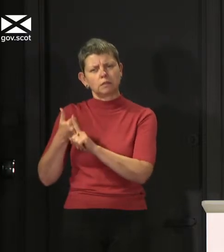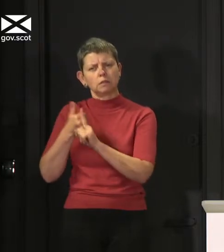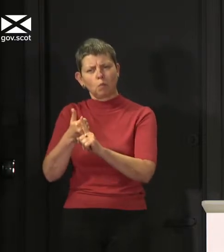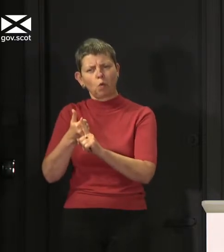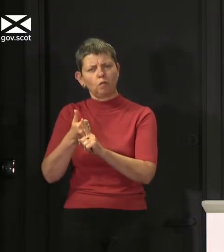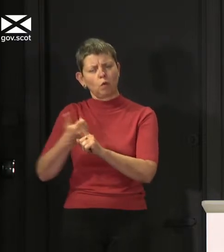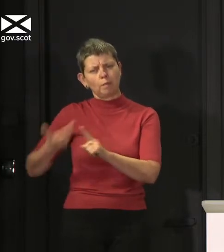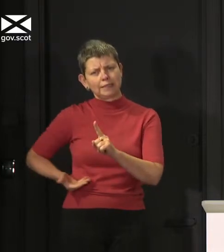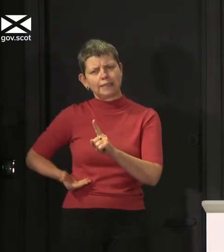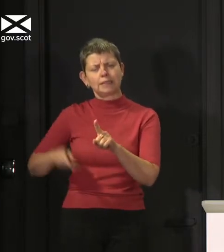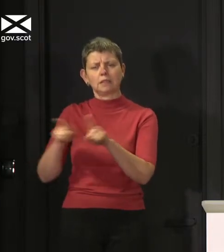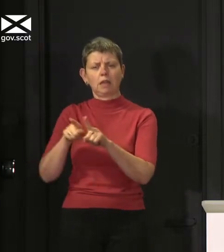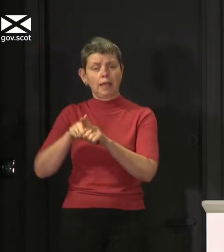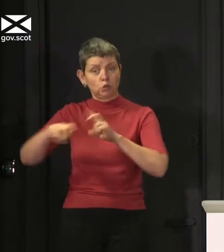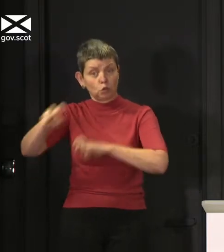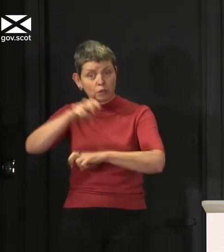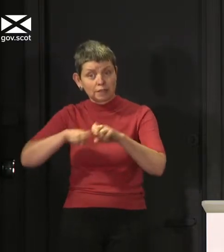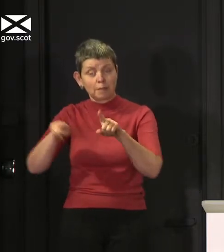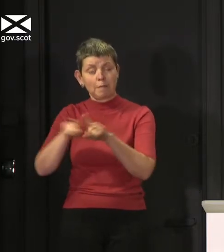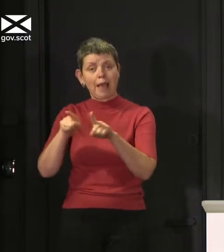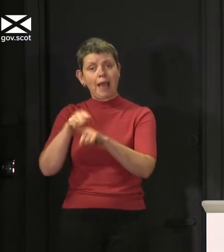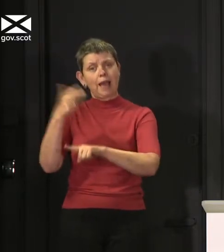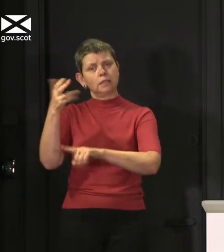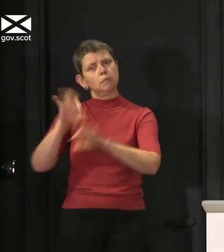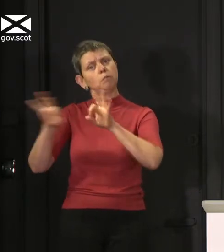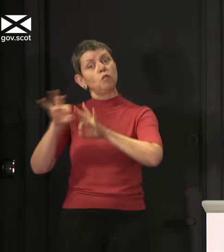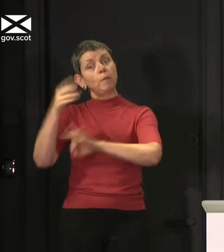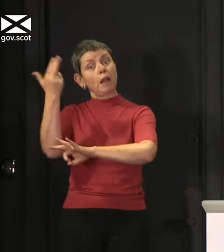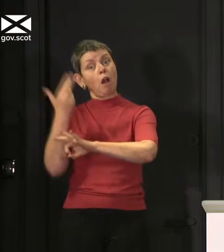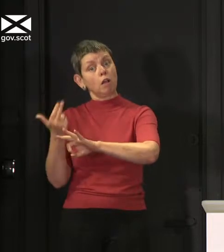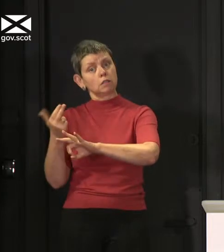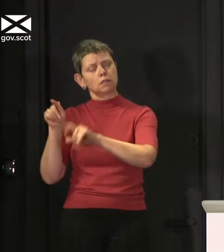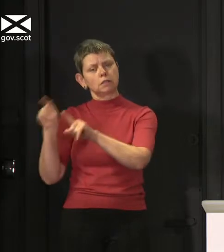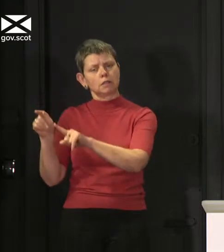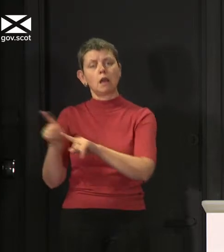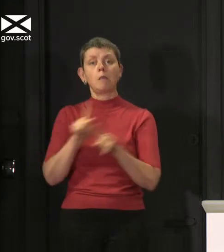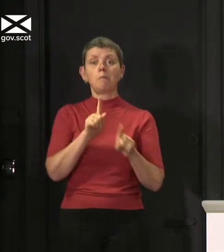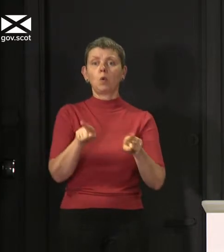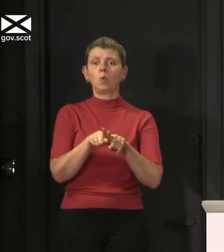arts venues. Today, though, also sees the publication of a report from a subgroup of